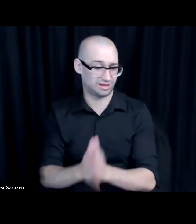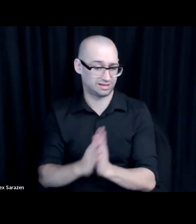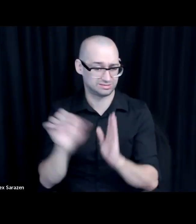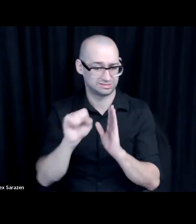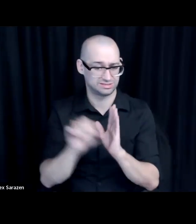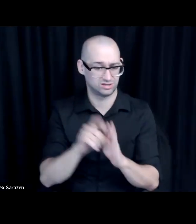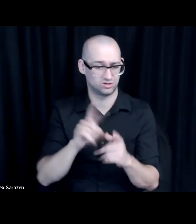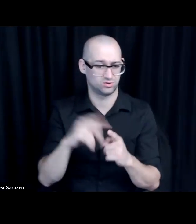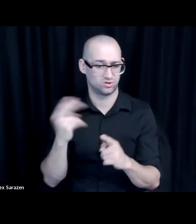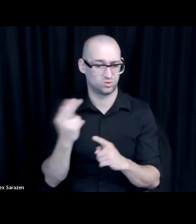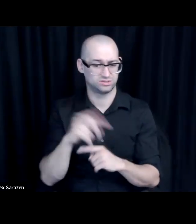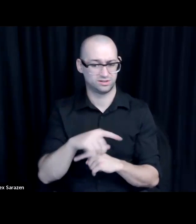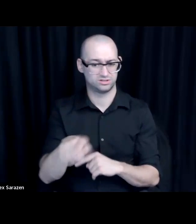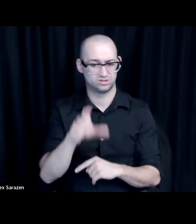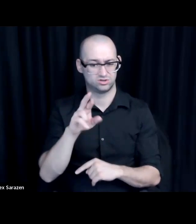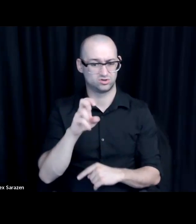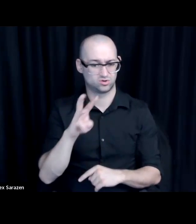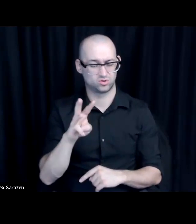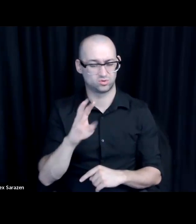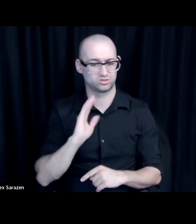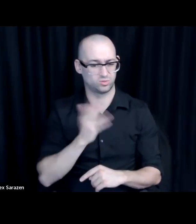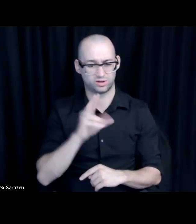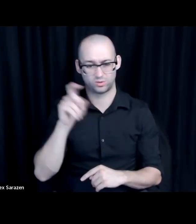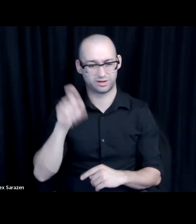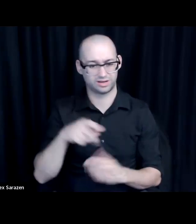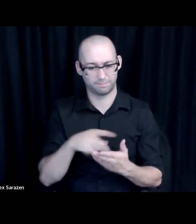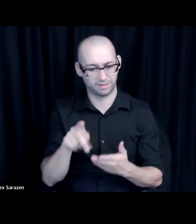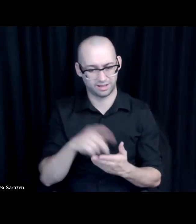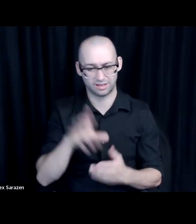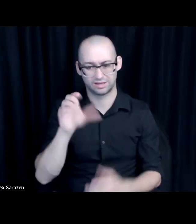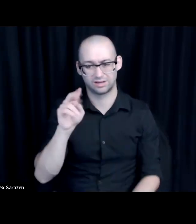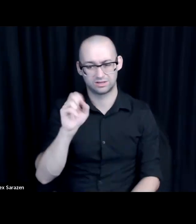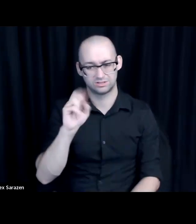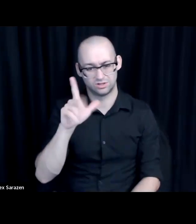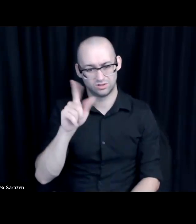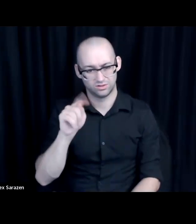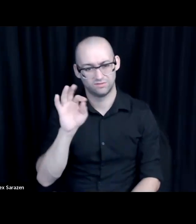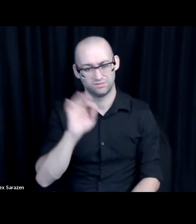use those crews so that we don't have to pay the consulting fees or the private cost? Because I